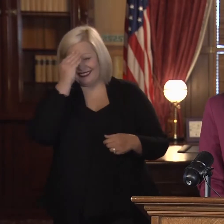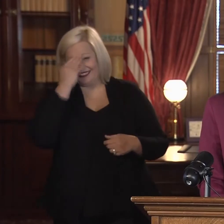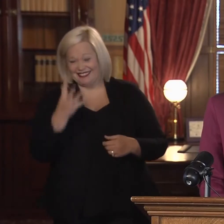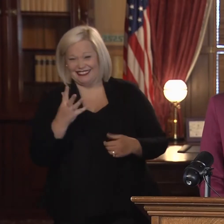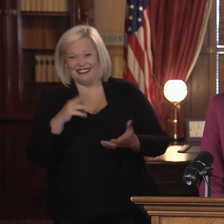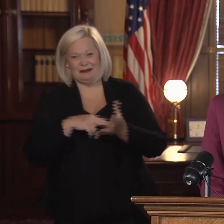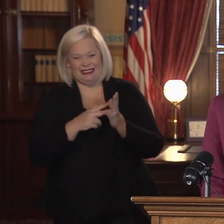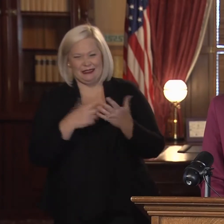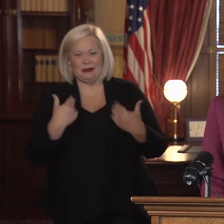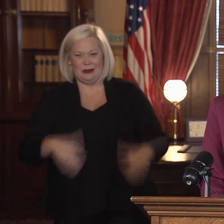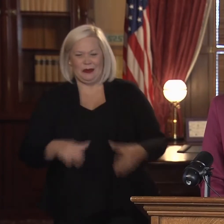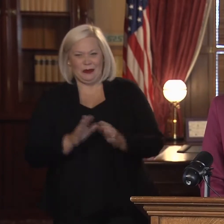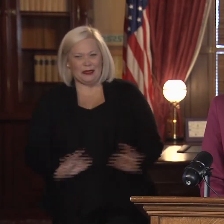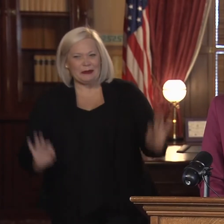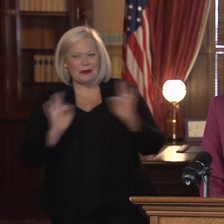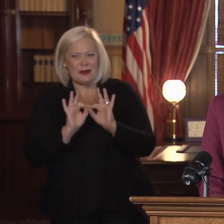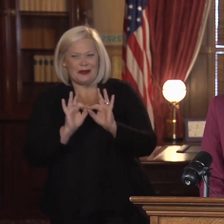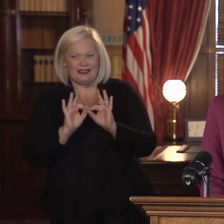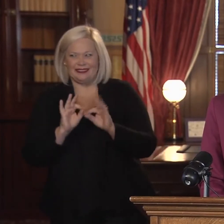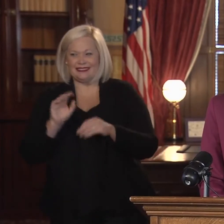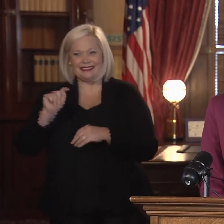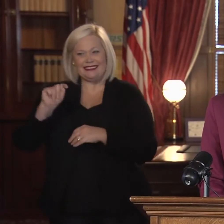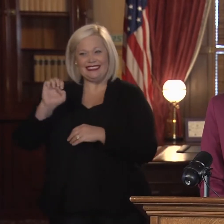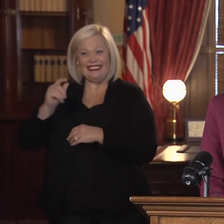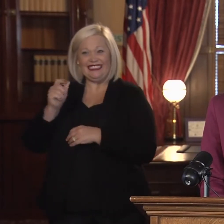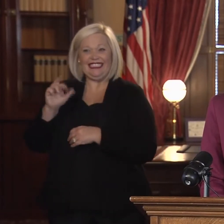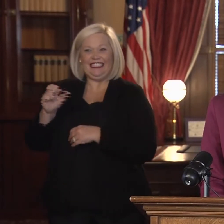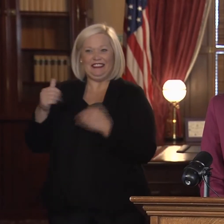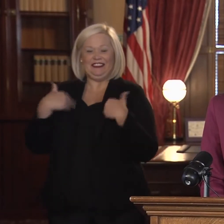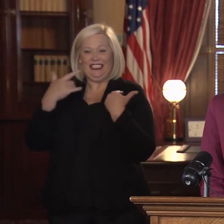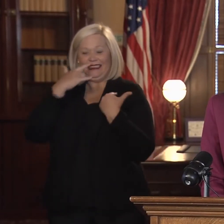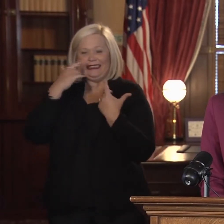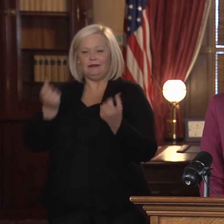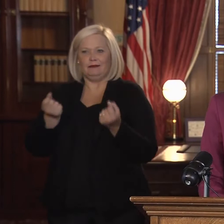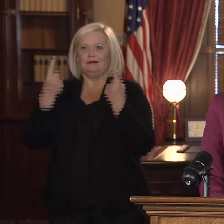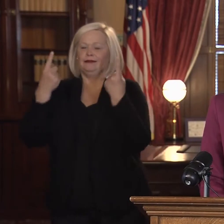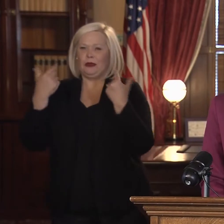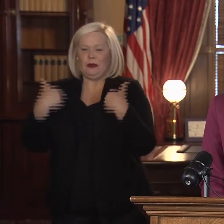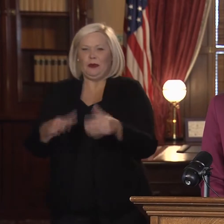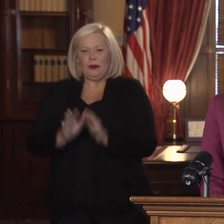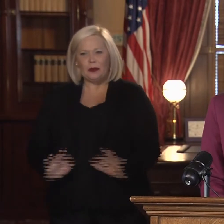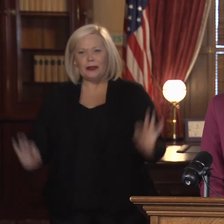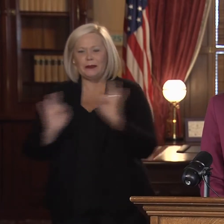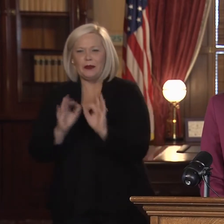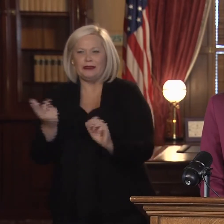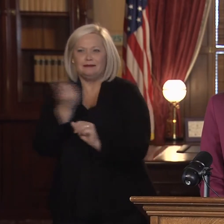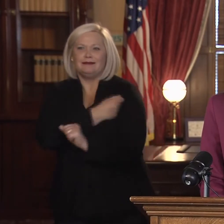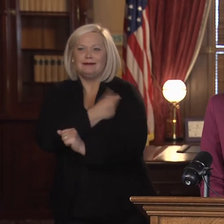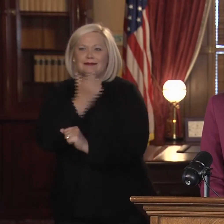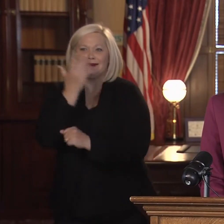PRESENT AND BOTH OF THEM SAID THE COVID VACCINE WHICH SHOULD TELL YOU SOMETHING ABOUT HOW IMPORTANT EVEN TEENAGERS